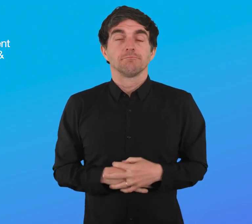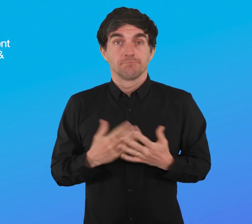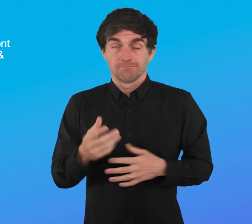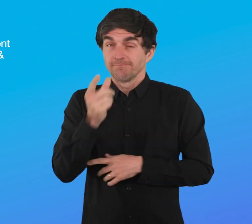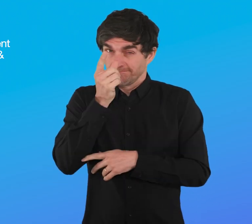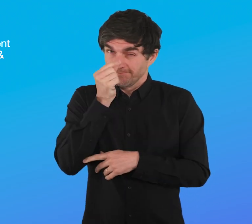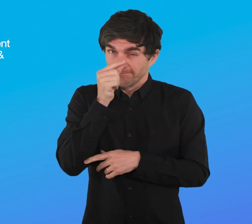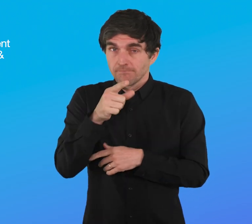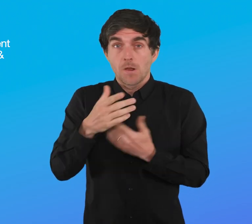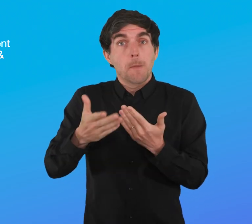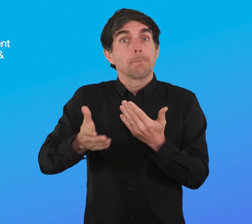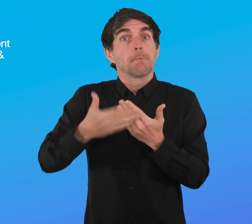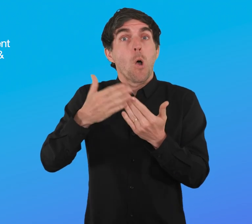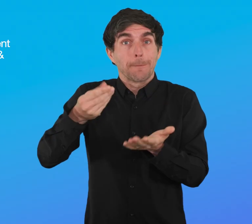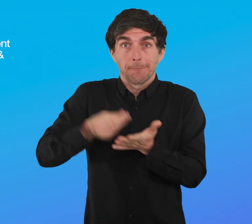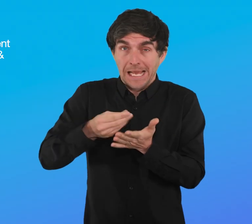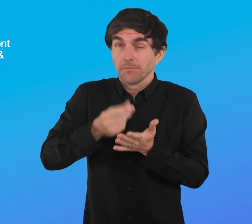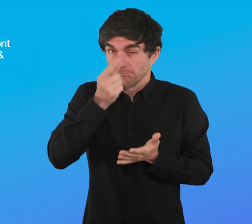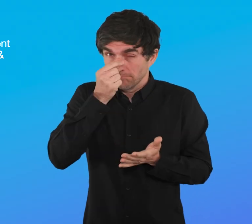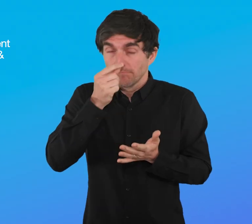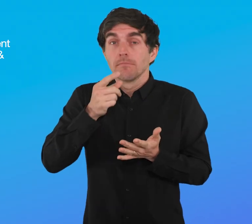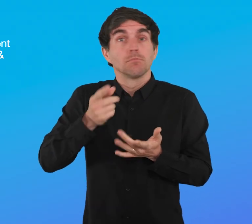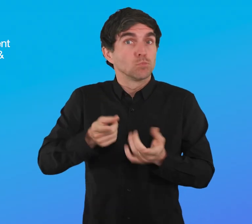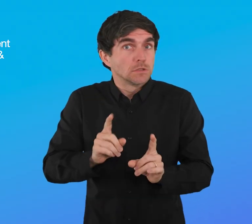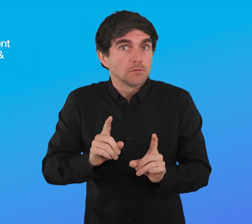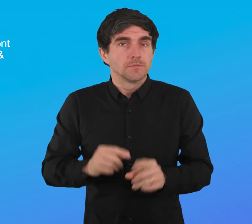You might get more money if you: